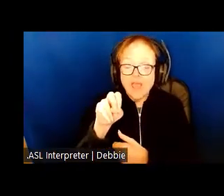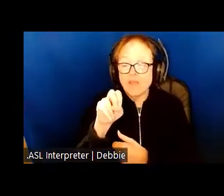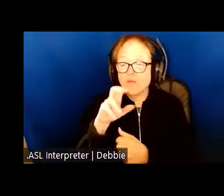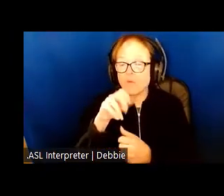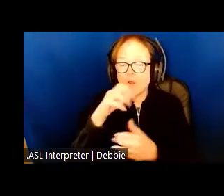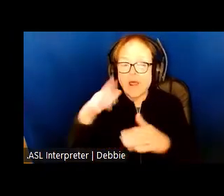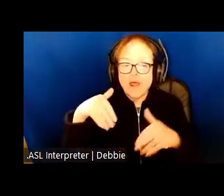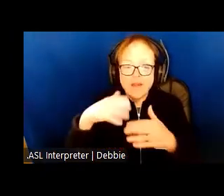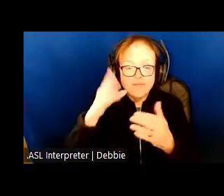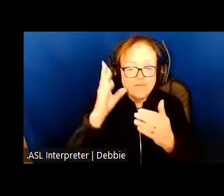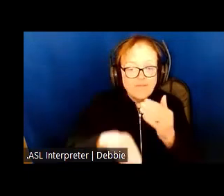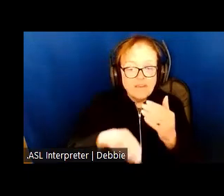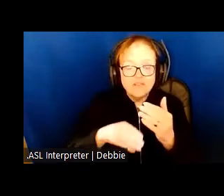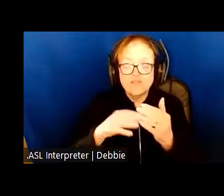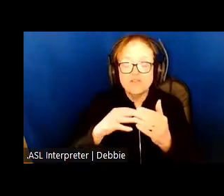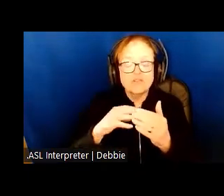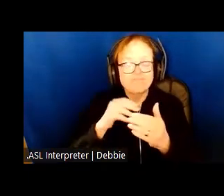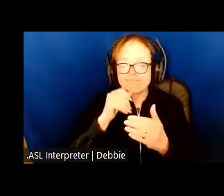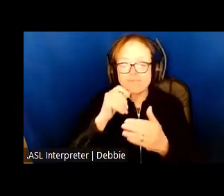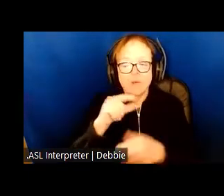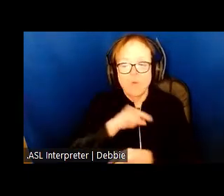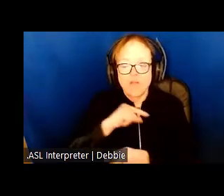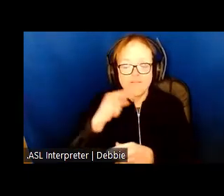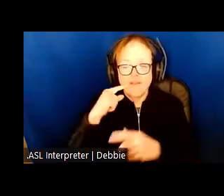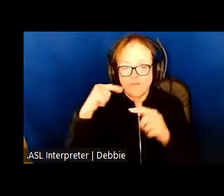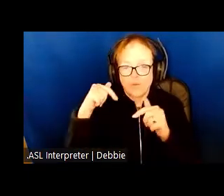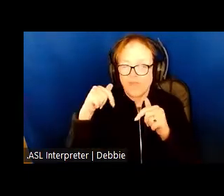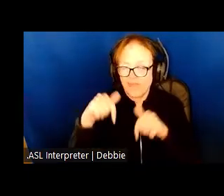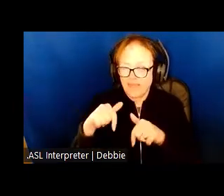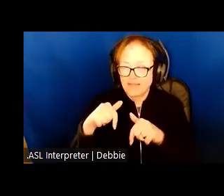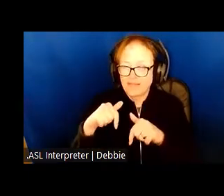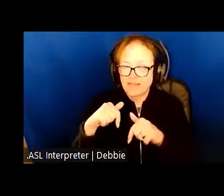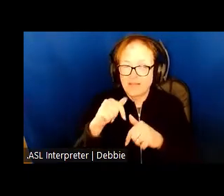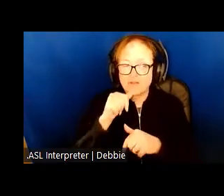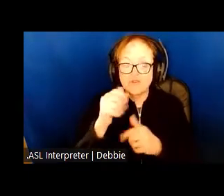plays are not eligible. Do not submit work completed while the applicant